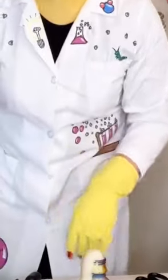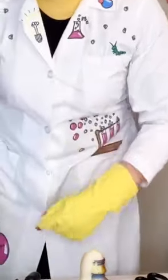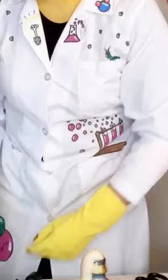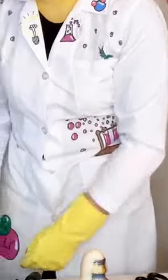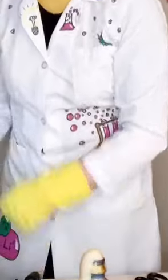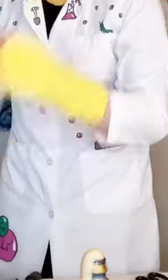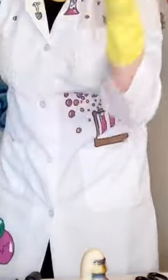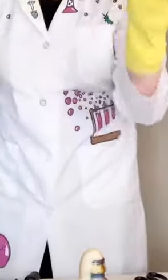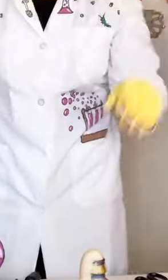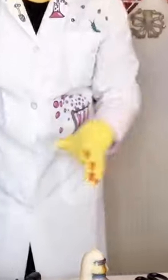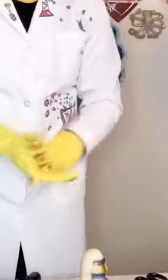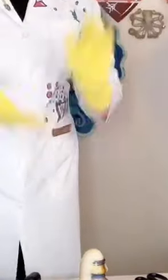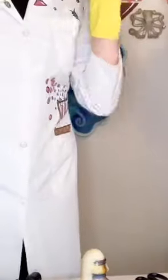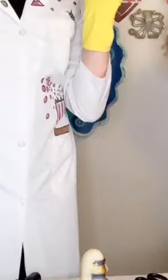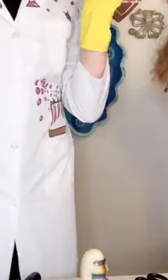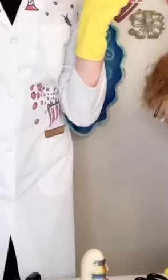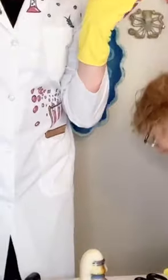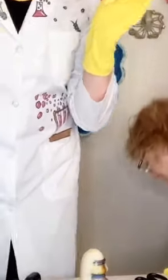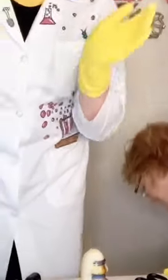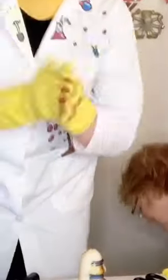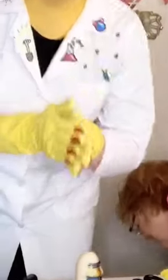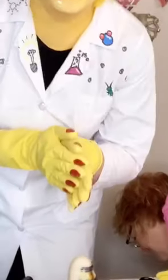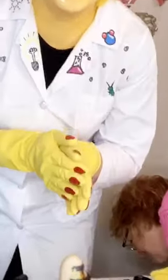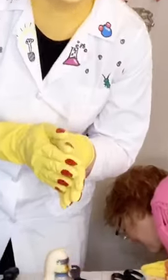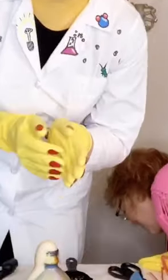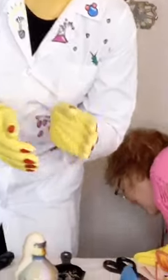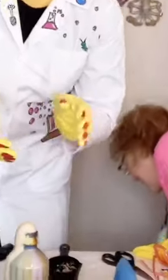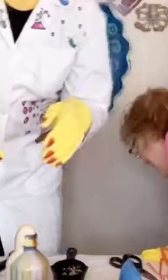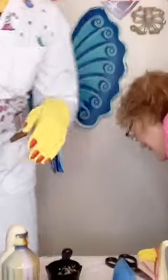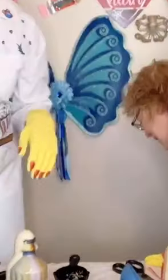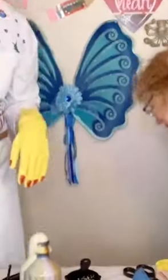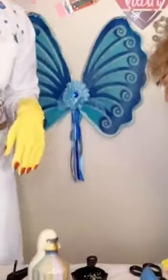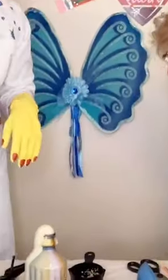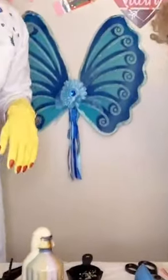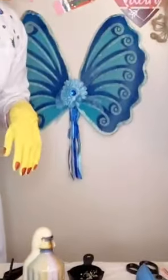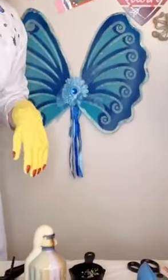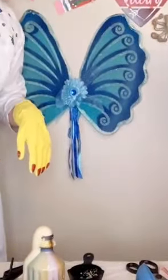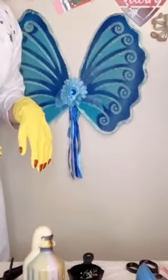Toothpaste. Anyways. That's the explosion! Yes! Experiments!